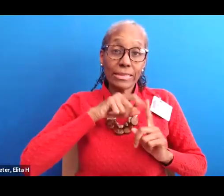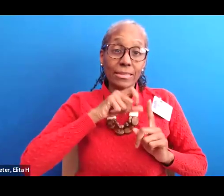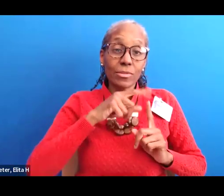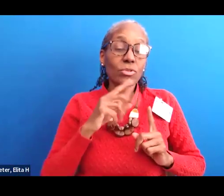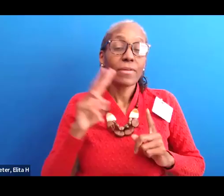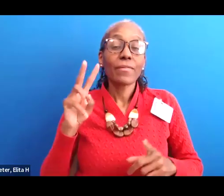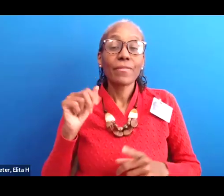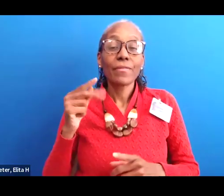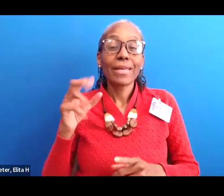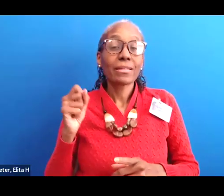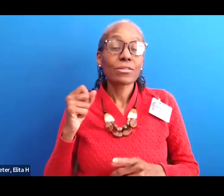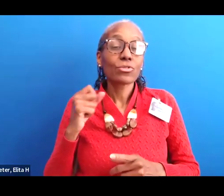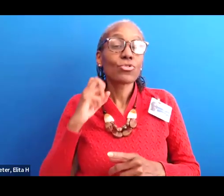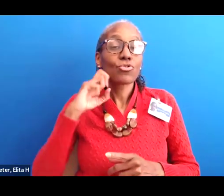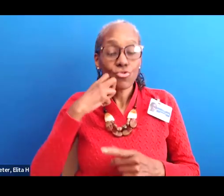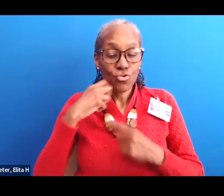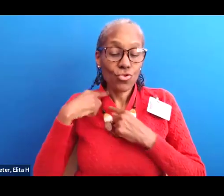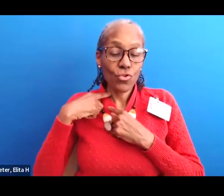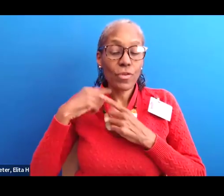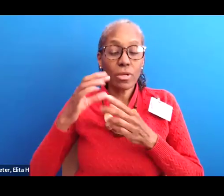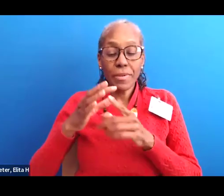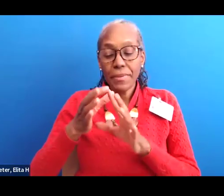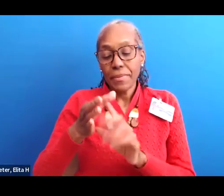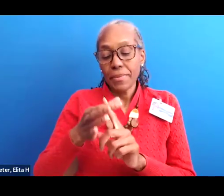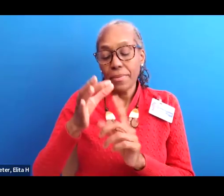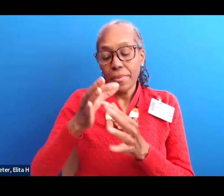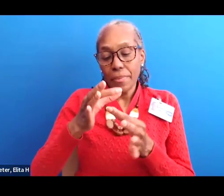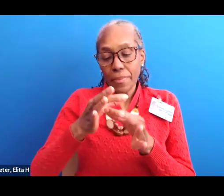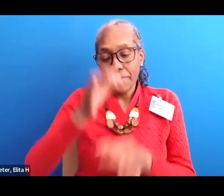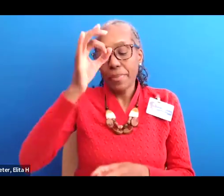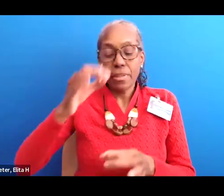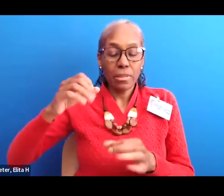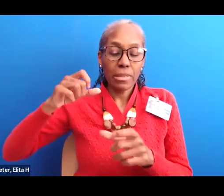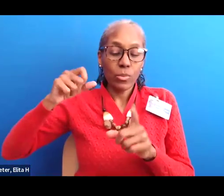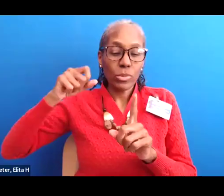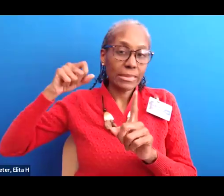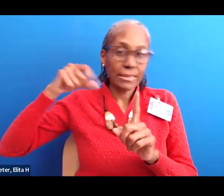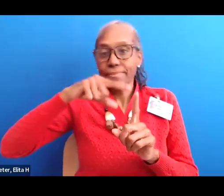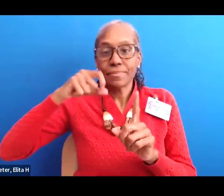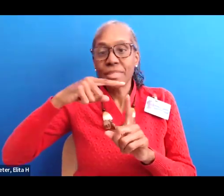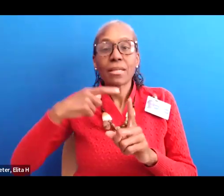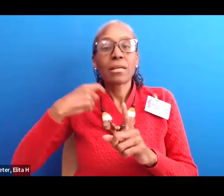nerve stimulator that will help, help you cough better without it.